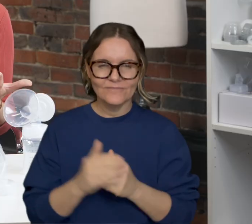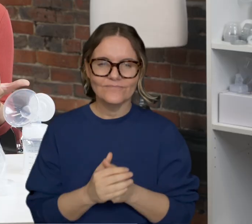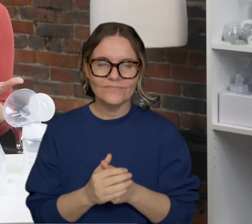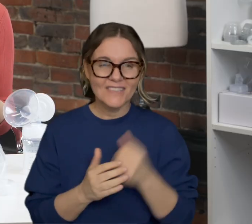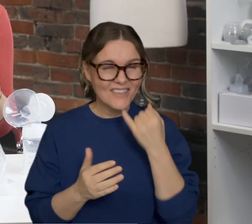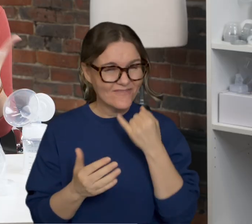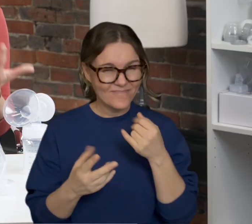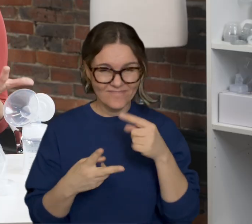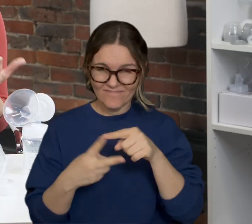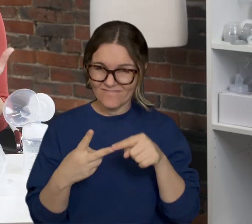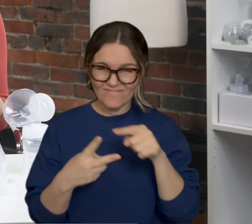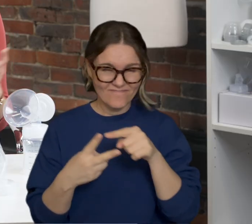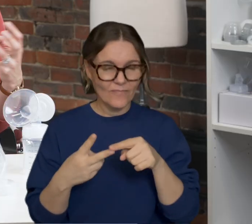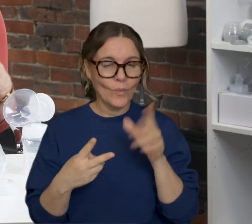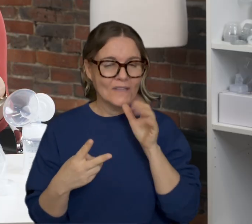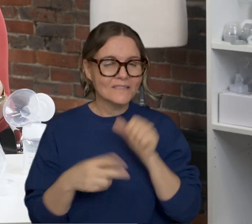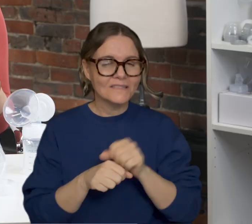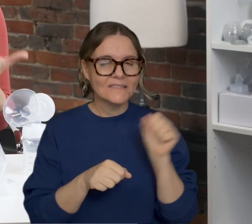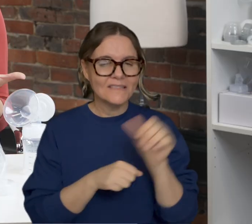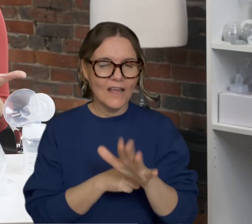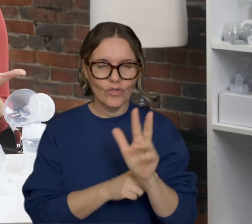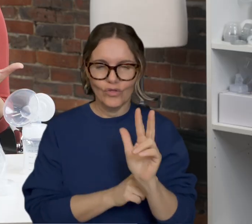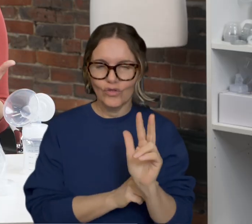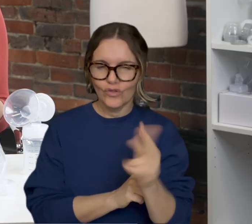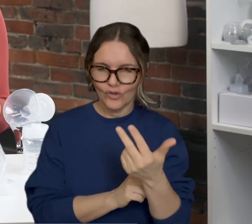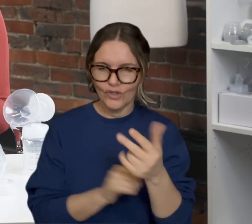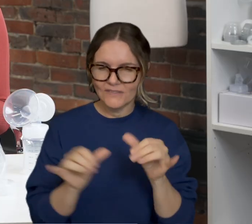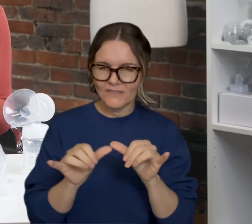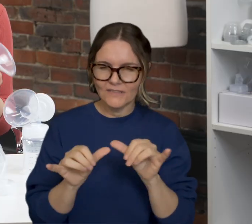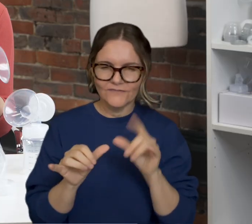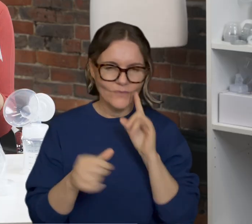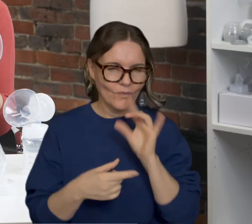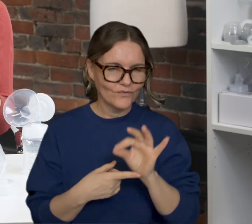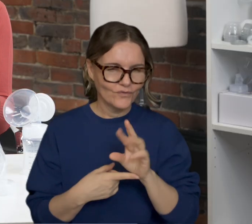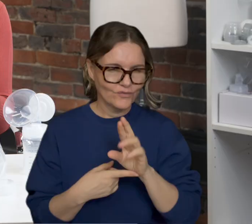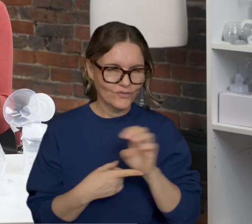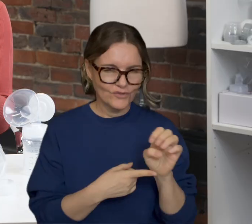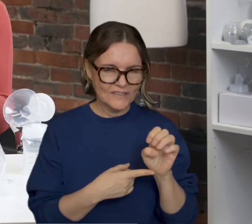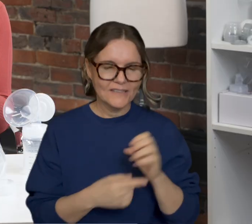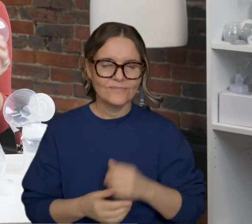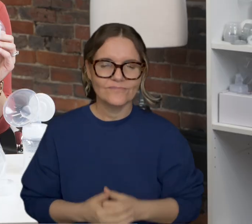you need it if those first two sizes in the box don't work for you on this breast shield you'll